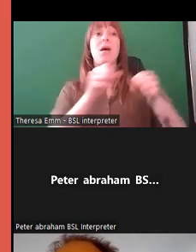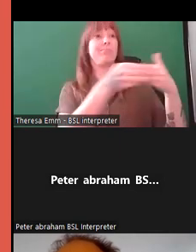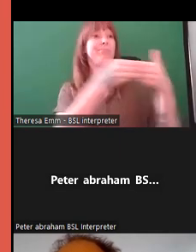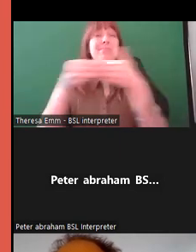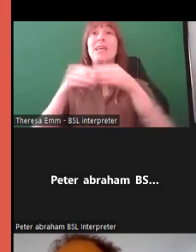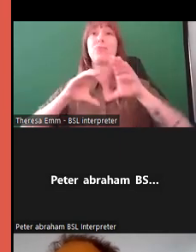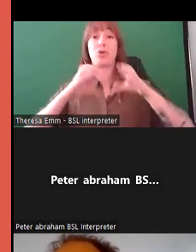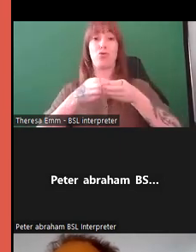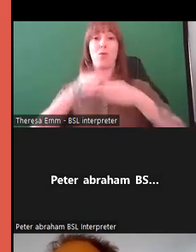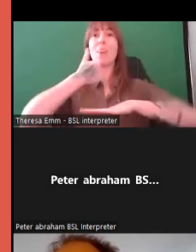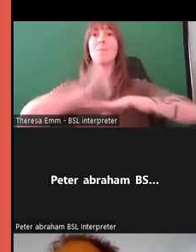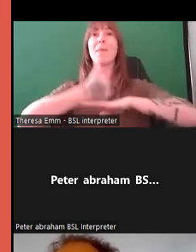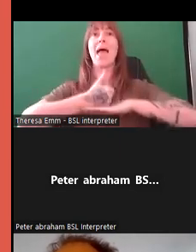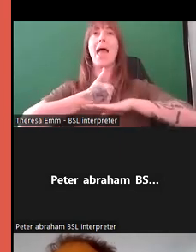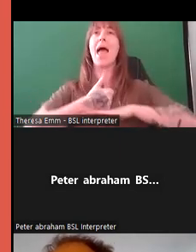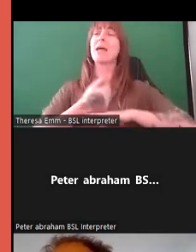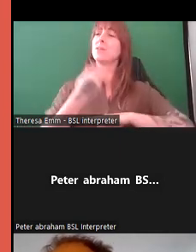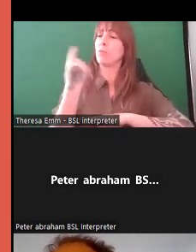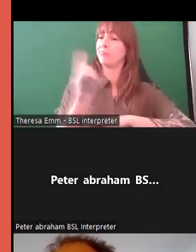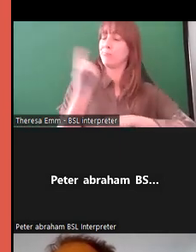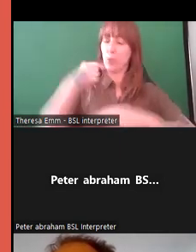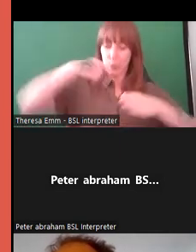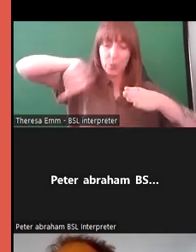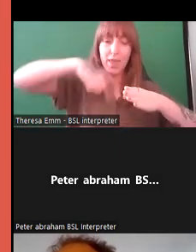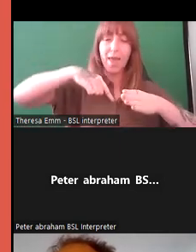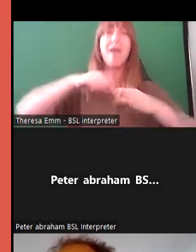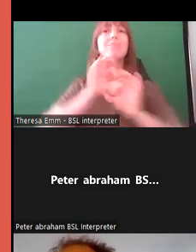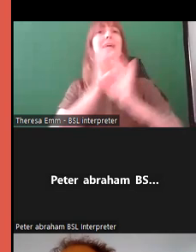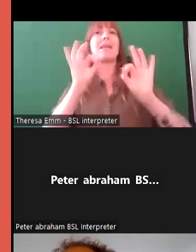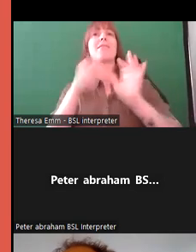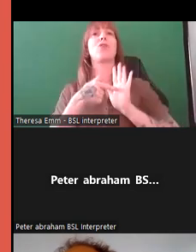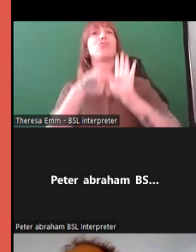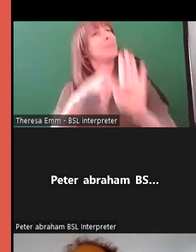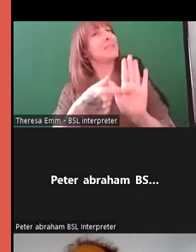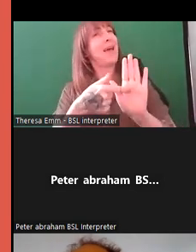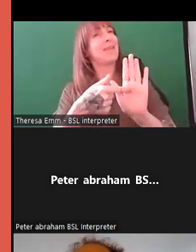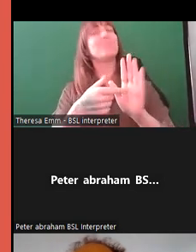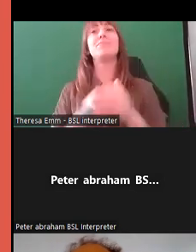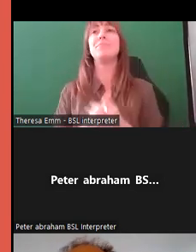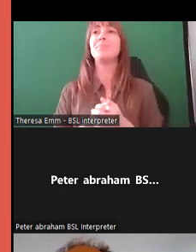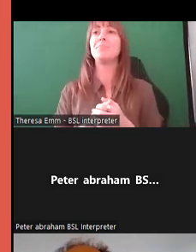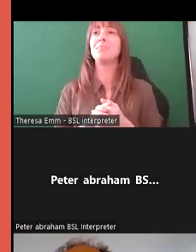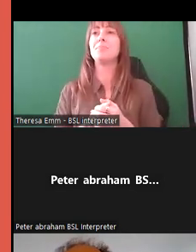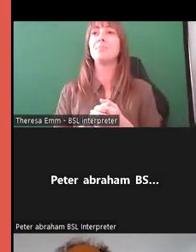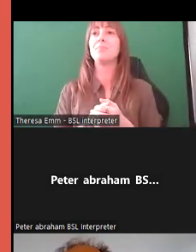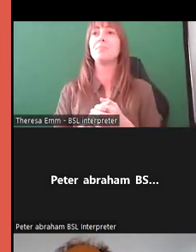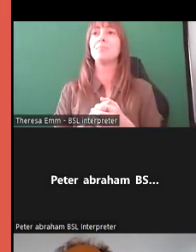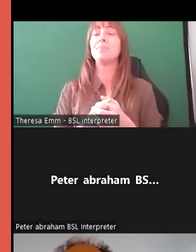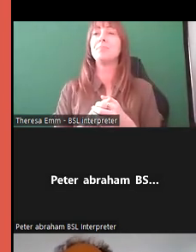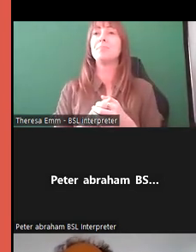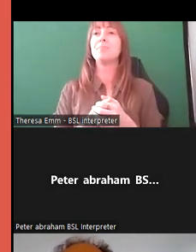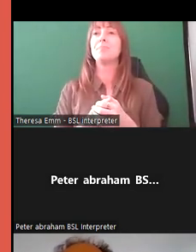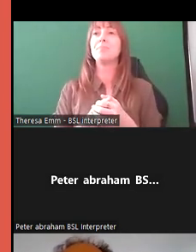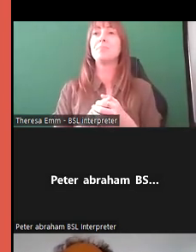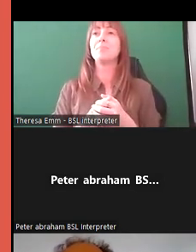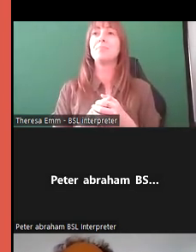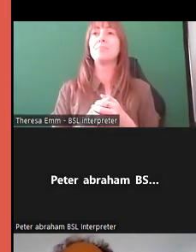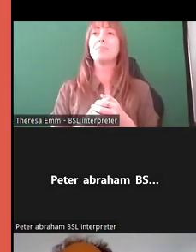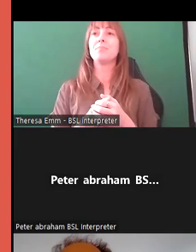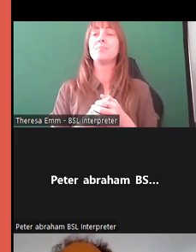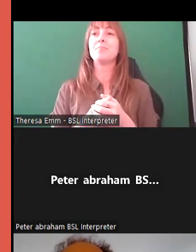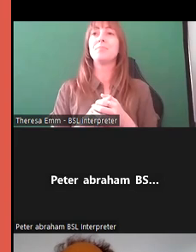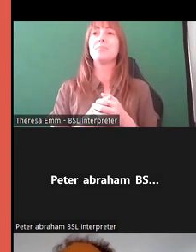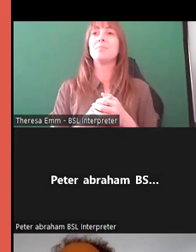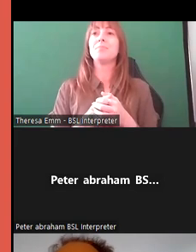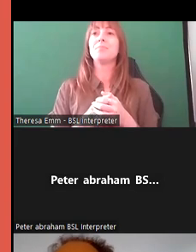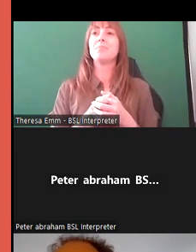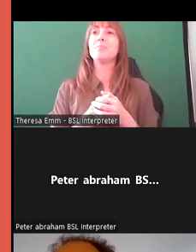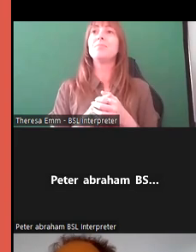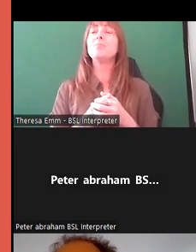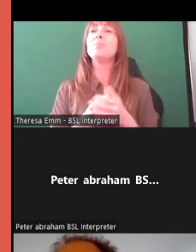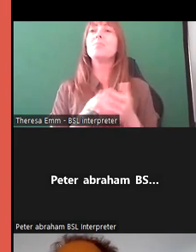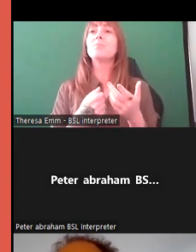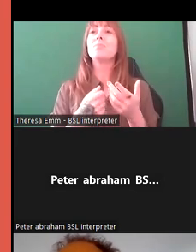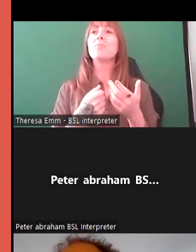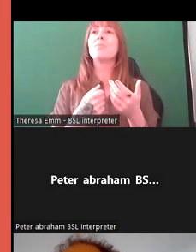thinking about who wasn't represented in that group already. We're very self- acknowledging